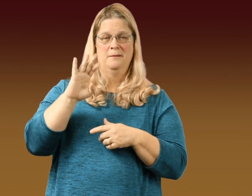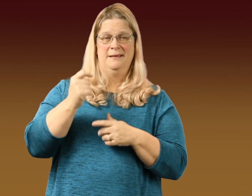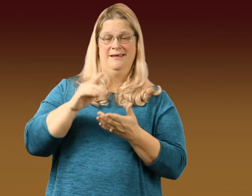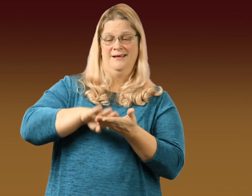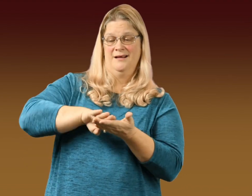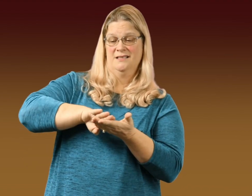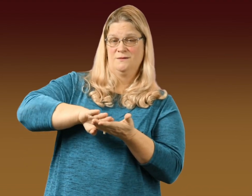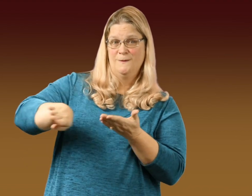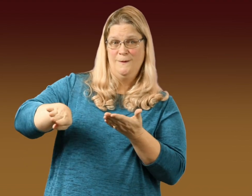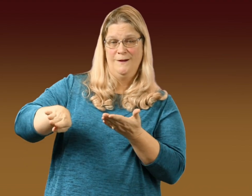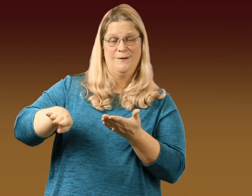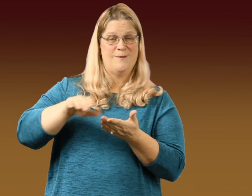so important for brain development.